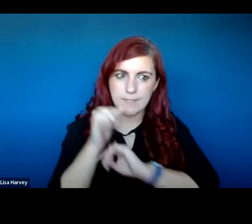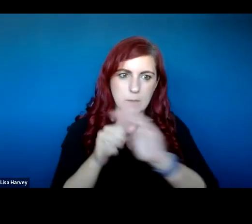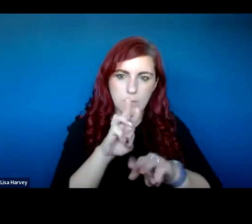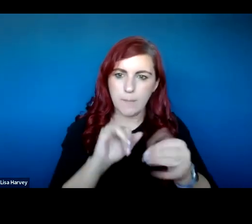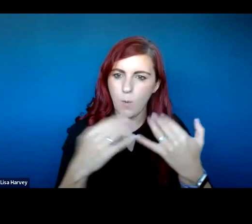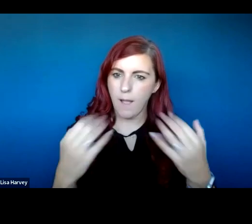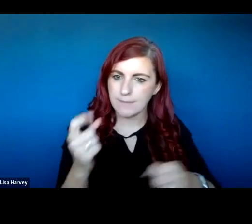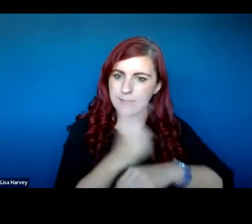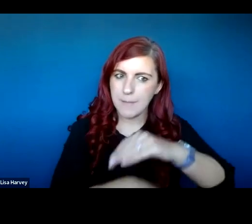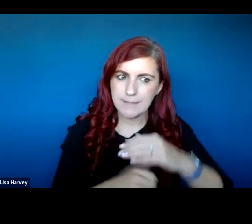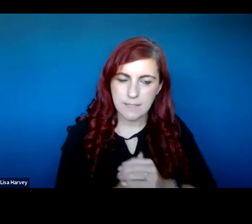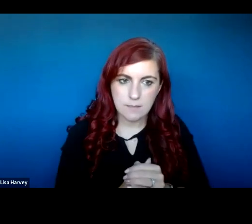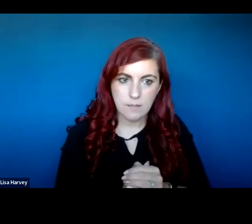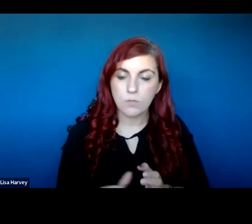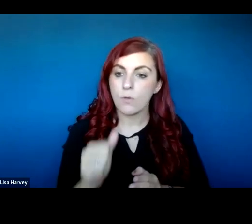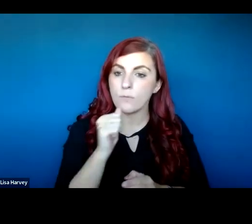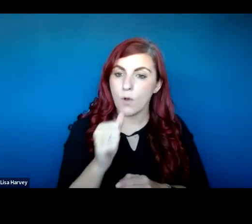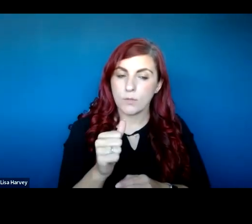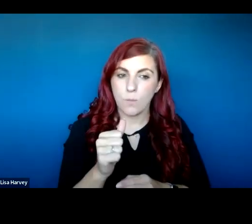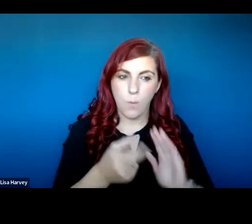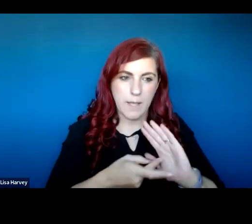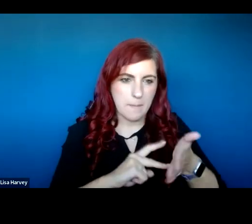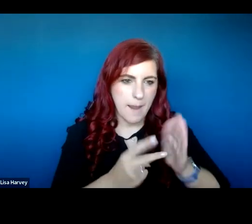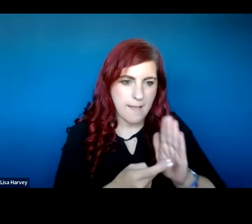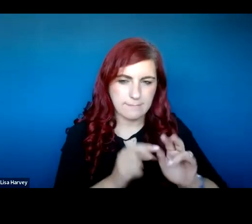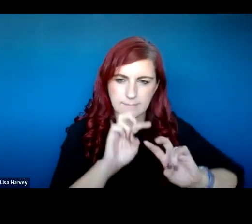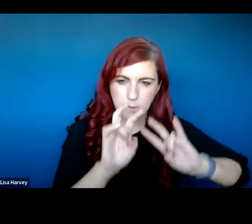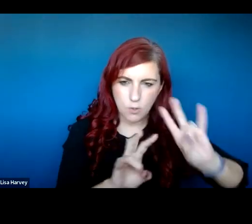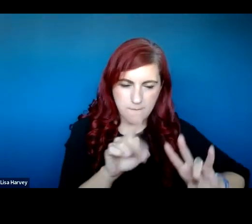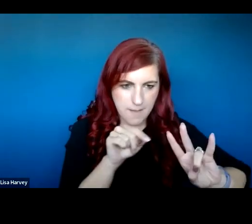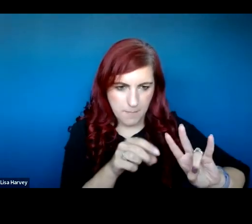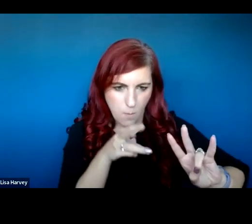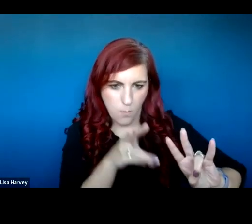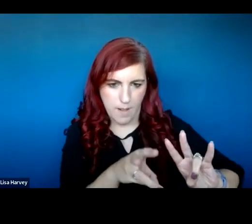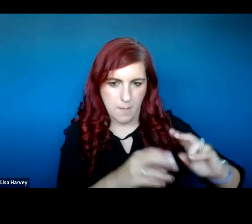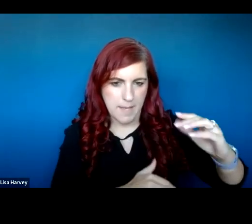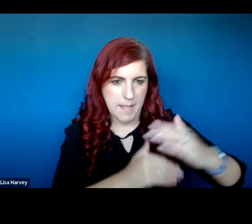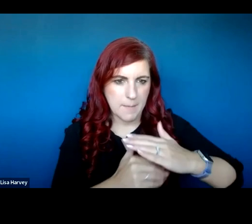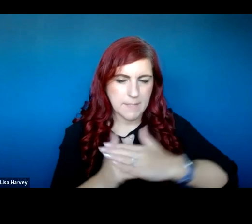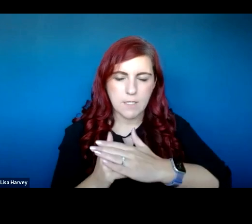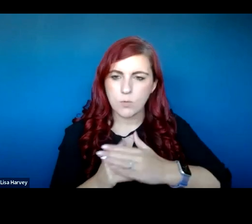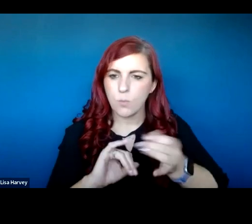Initially we planned to conduct a survey that was limited to adults with disabilities,